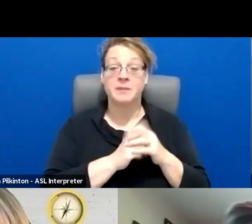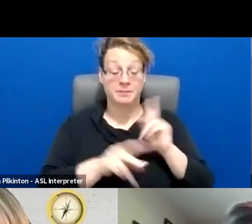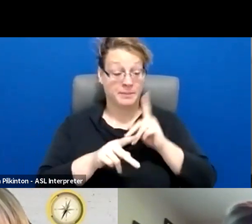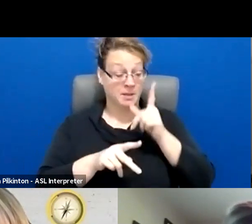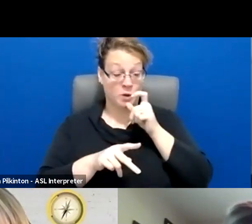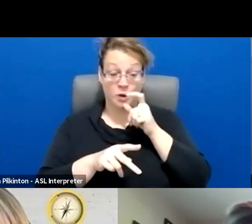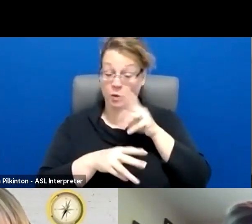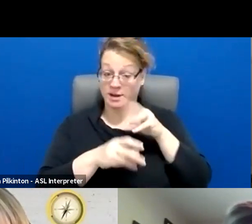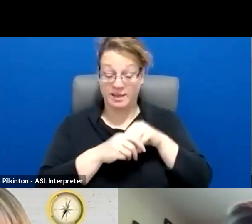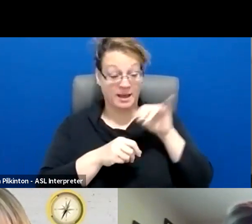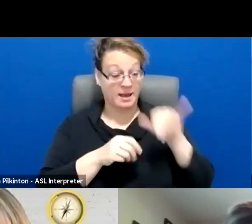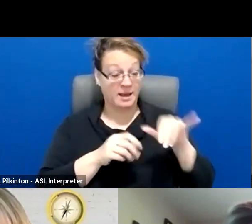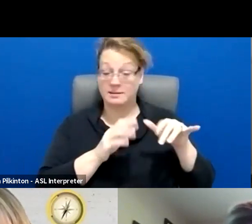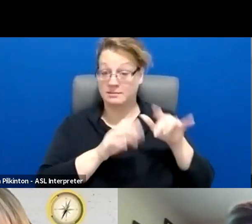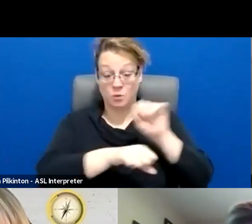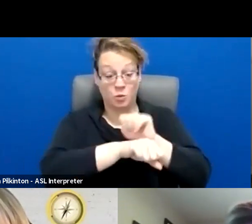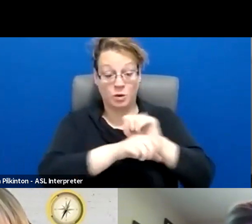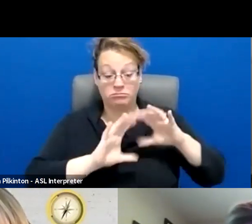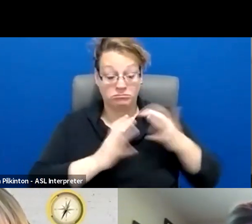The people we have hired our serving our Medicaid and Medicare population.